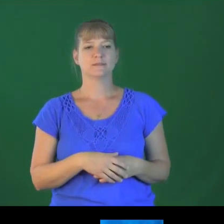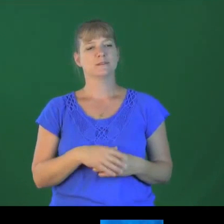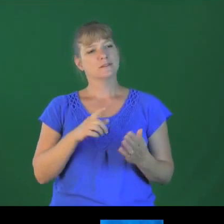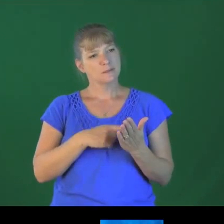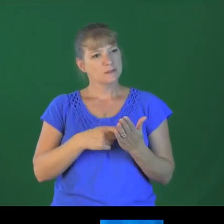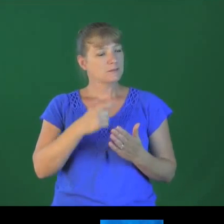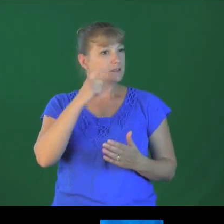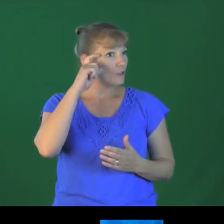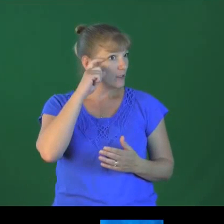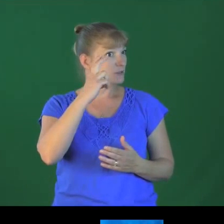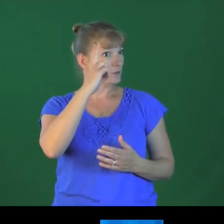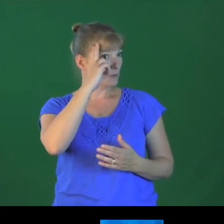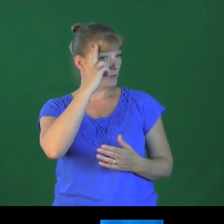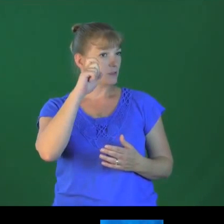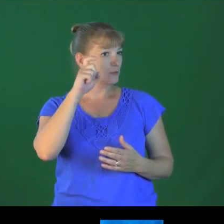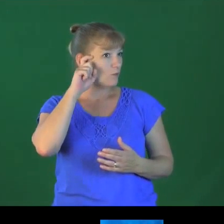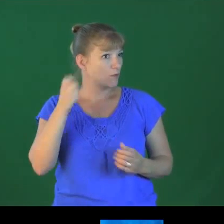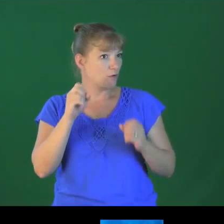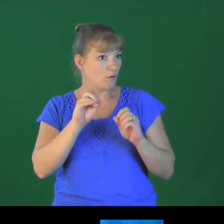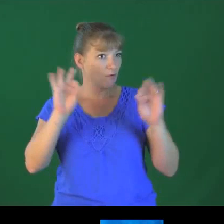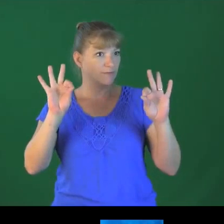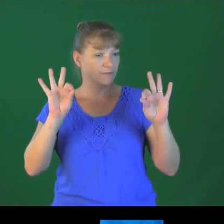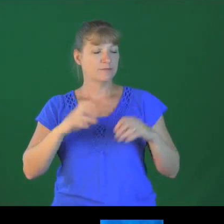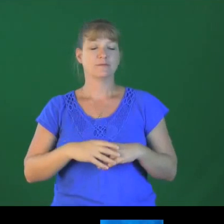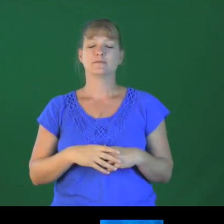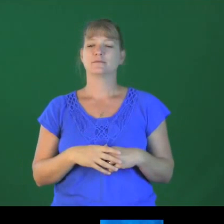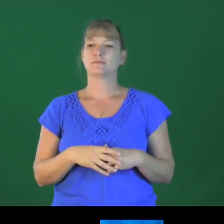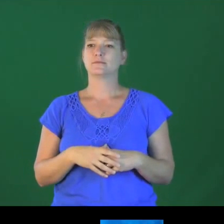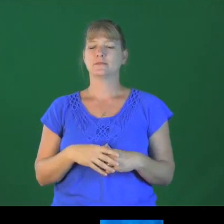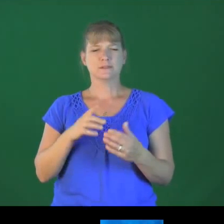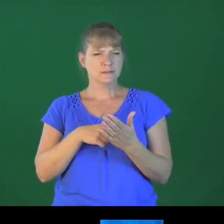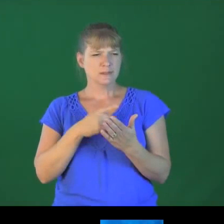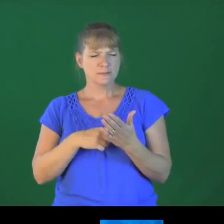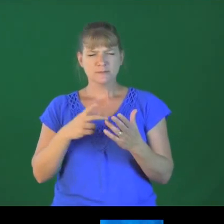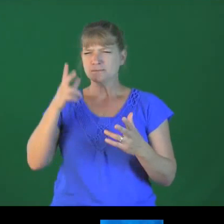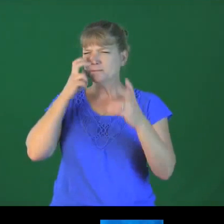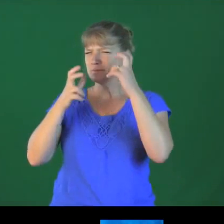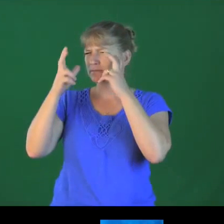or the cochlear implants have to be removed, or sometimes the listening environment is challenging,